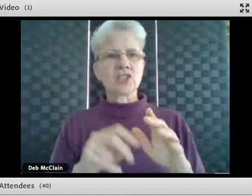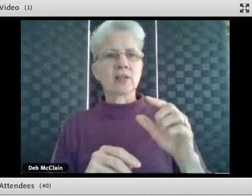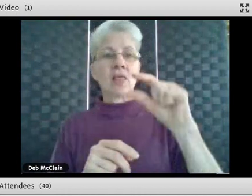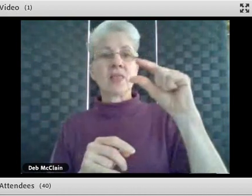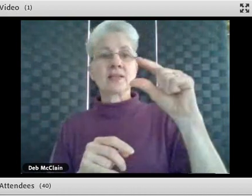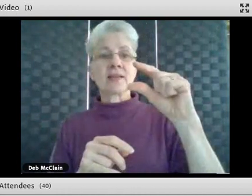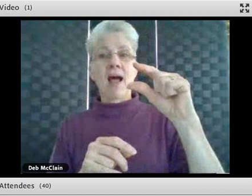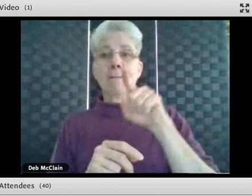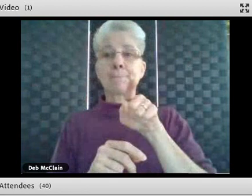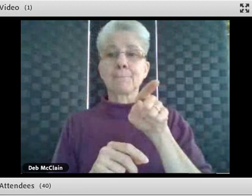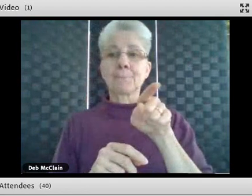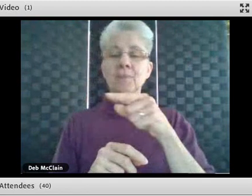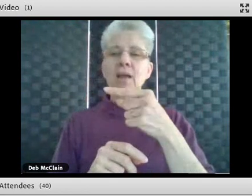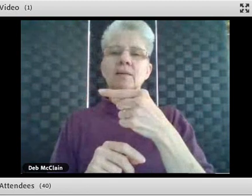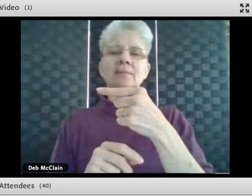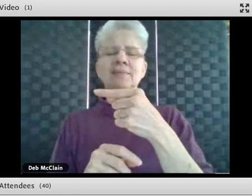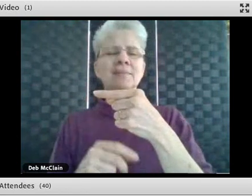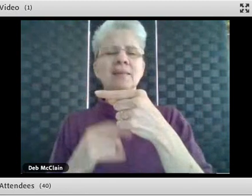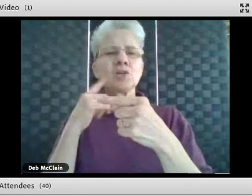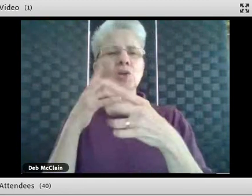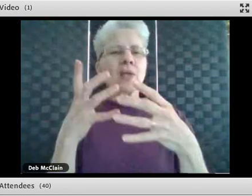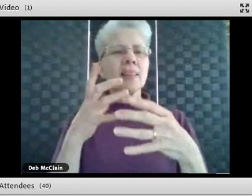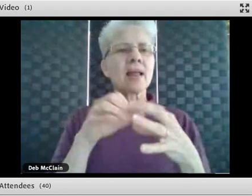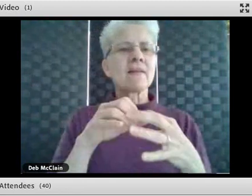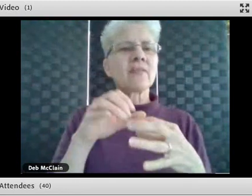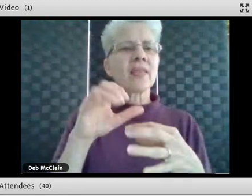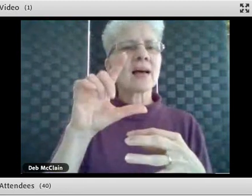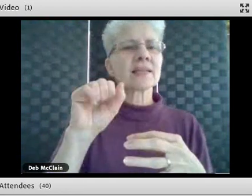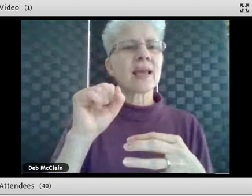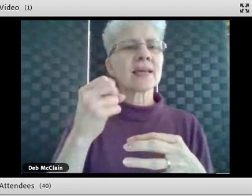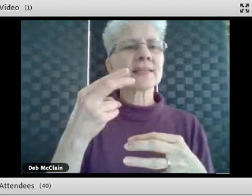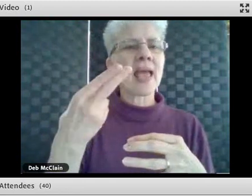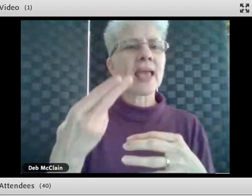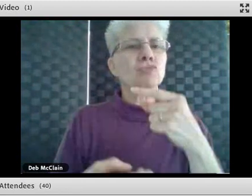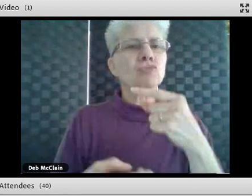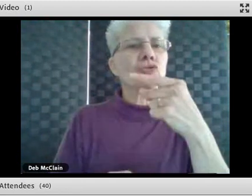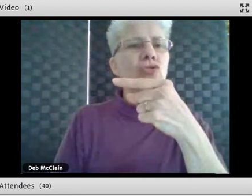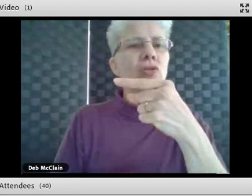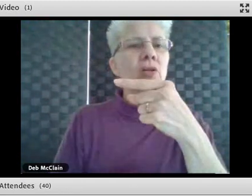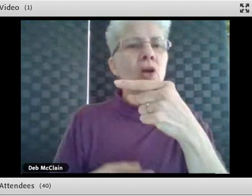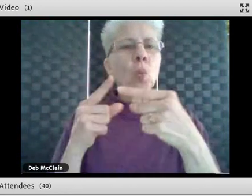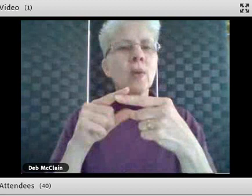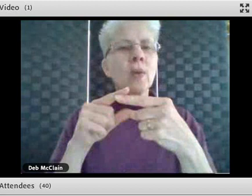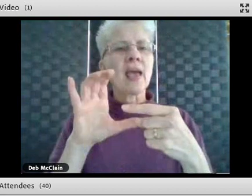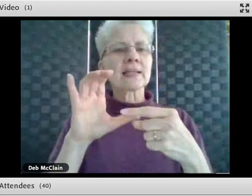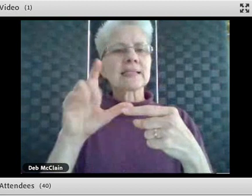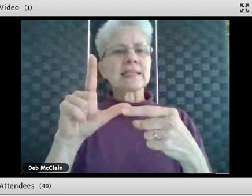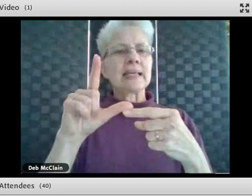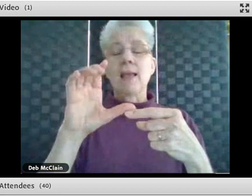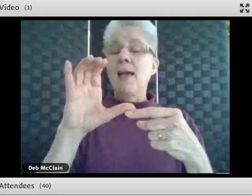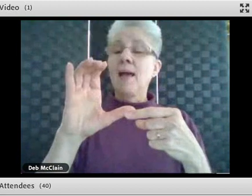because it associates quite a few of the LCSH with the LC classification number.